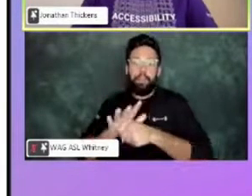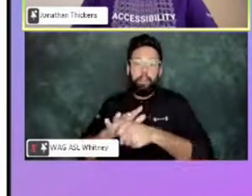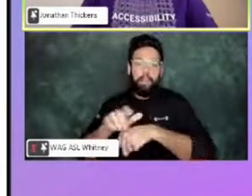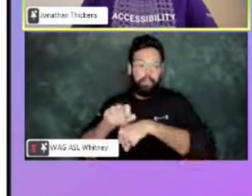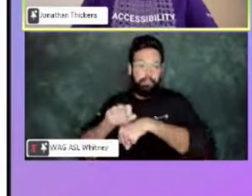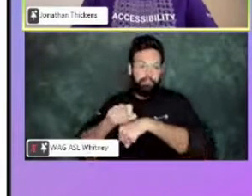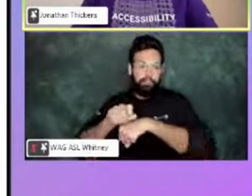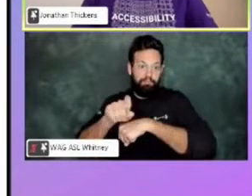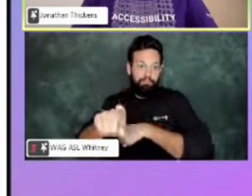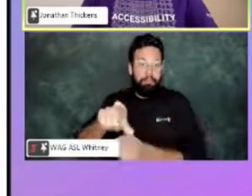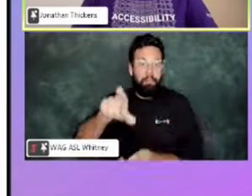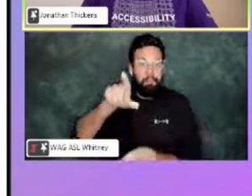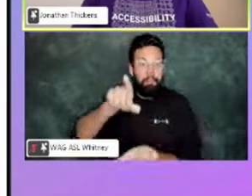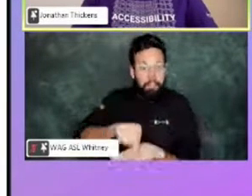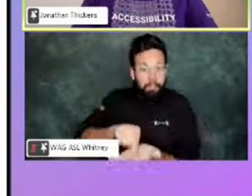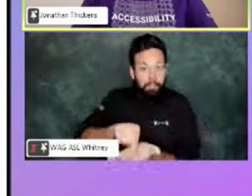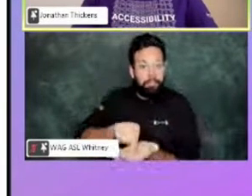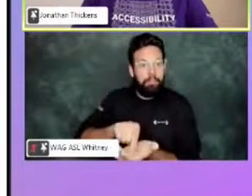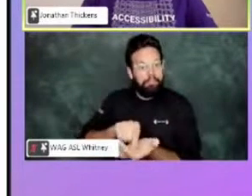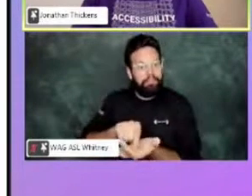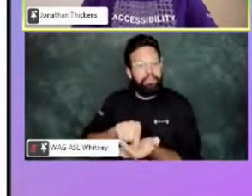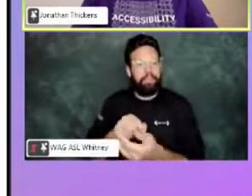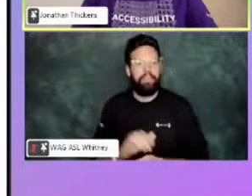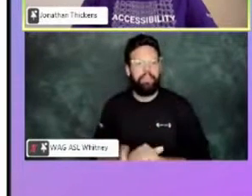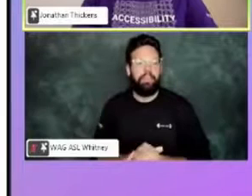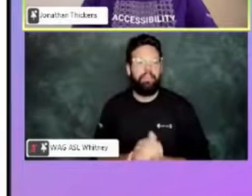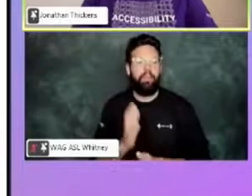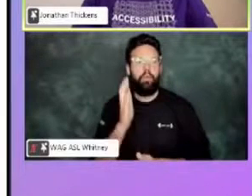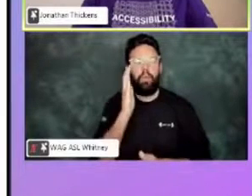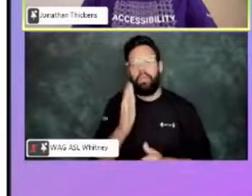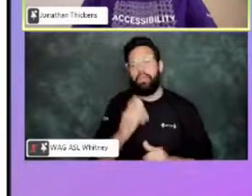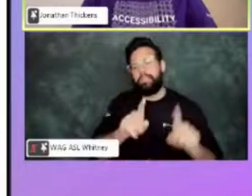In this case, we're gonna run tests before opening a PR to make sure that fix worked.